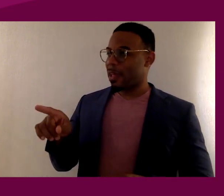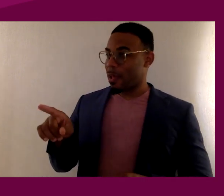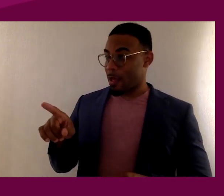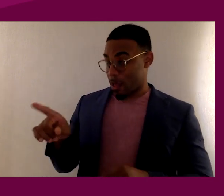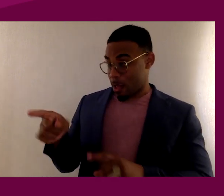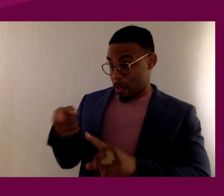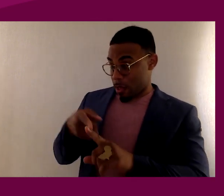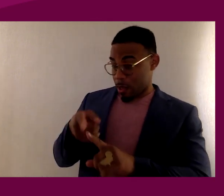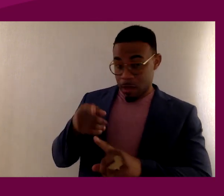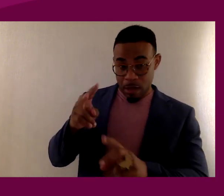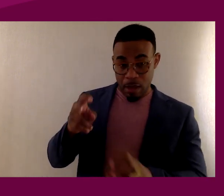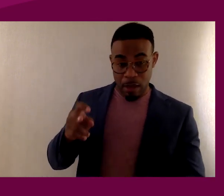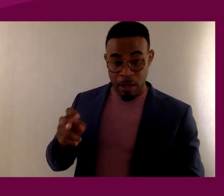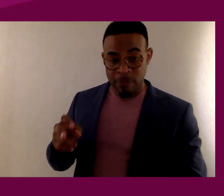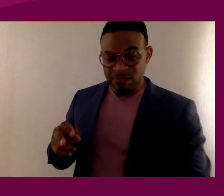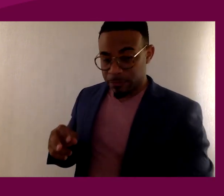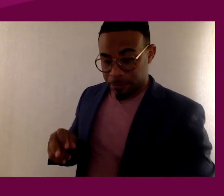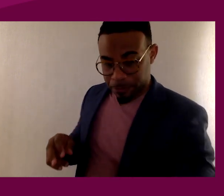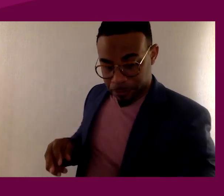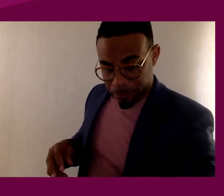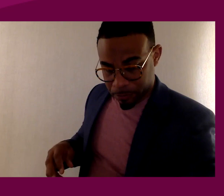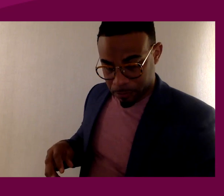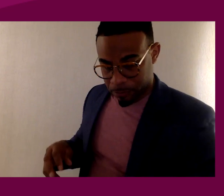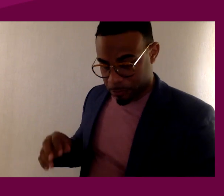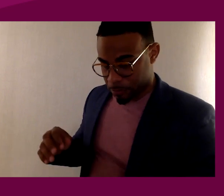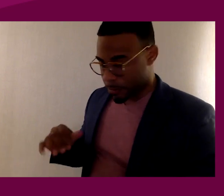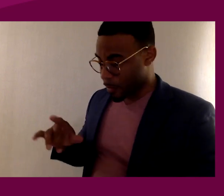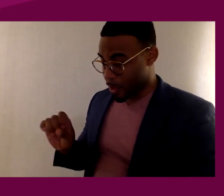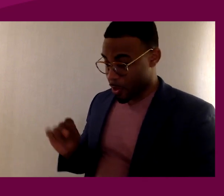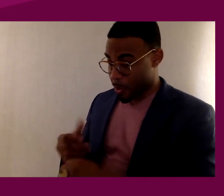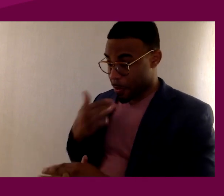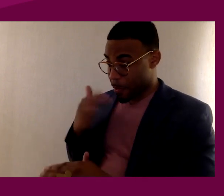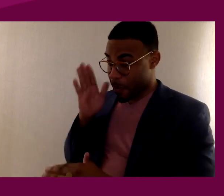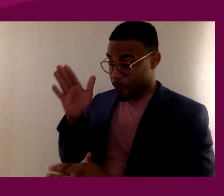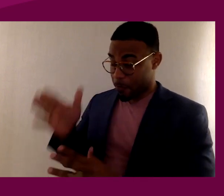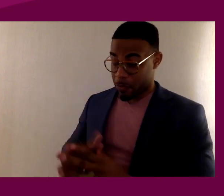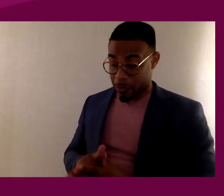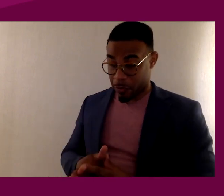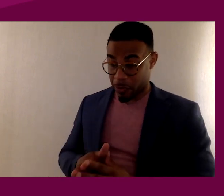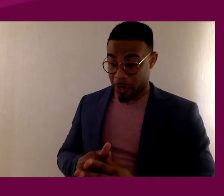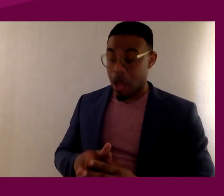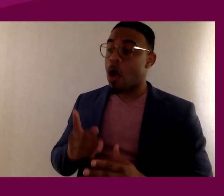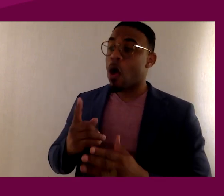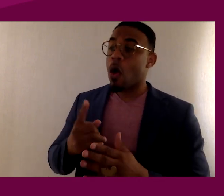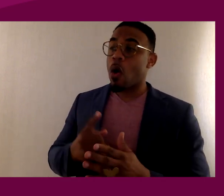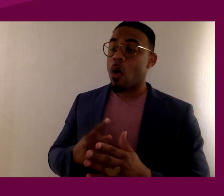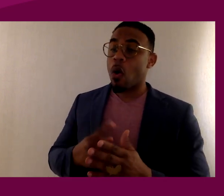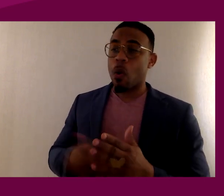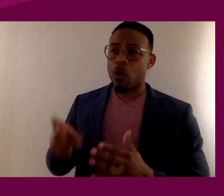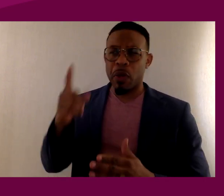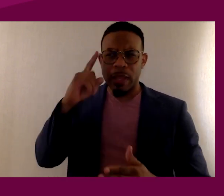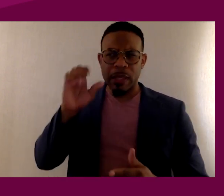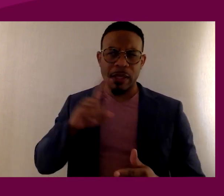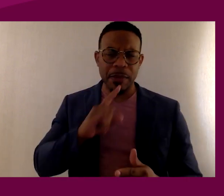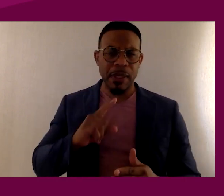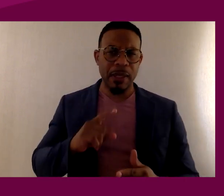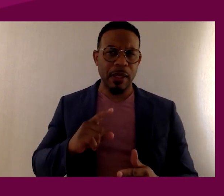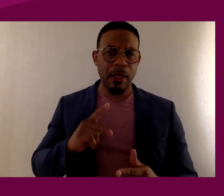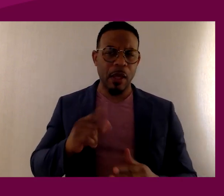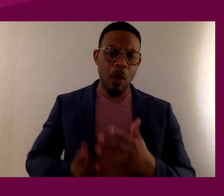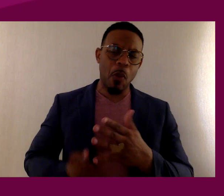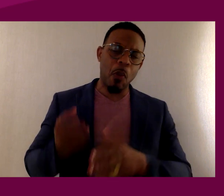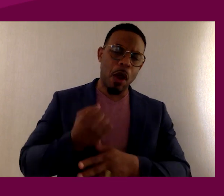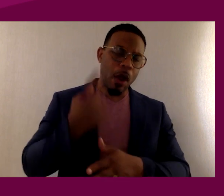Absolutely. And on the subject of building forward and just creating a better future, what do you